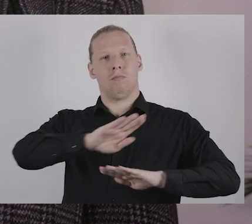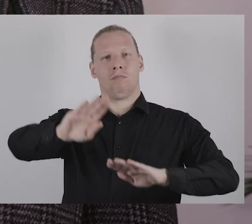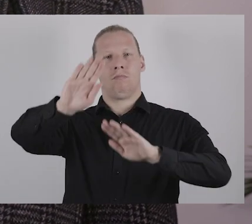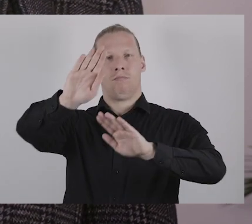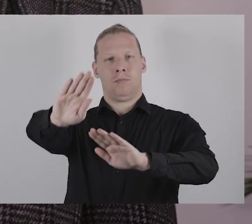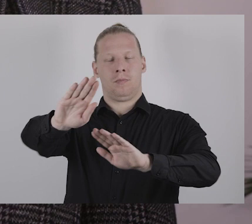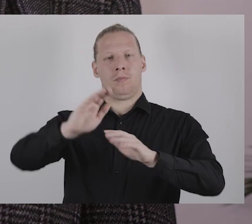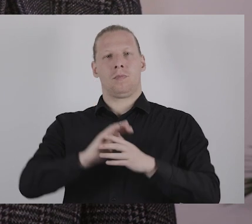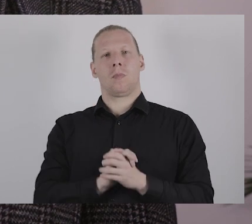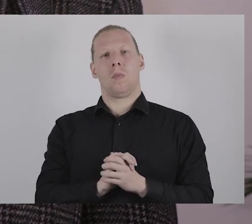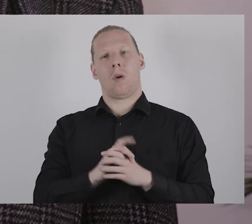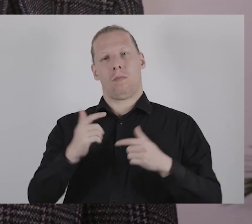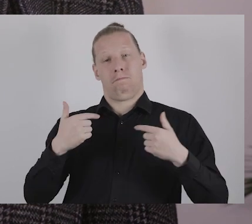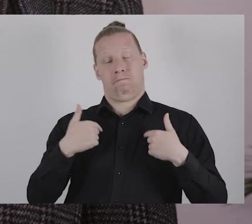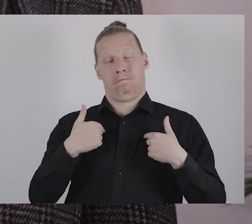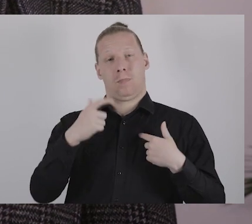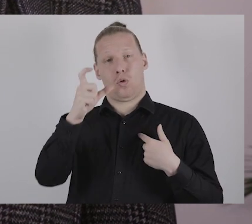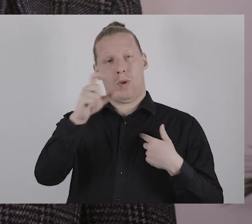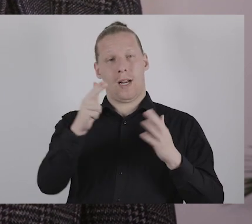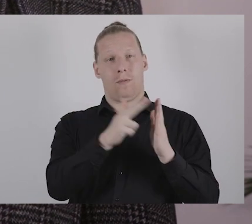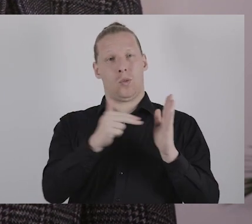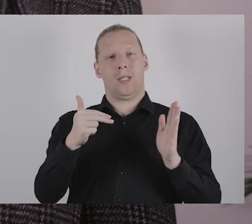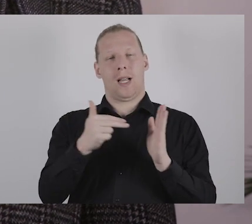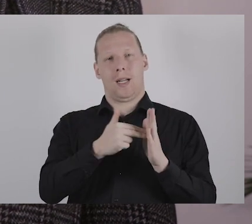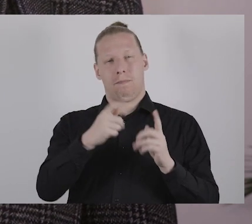Creative New Zealand welcomes you.